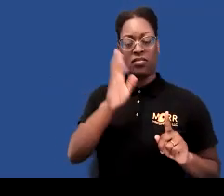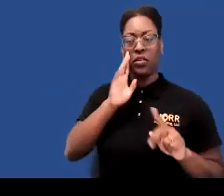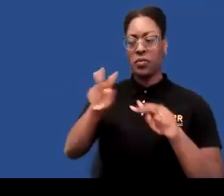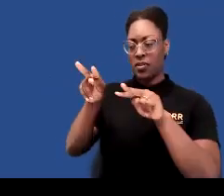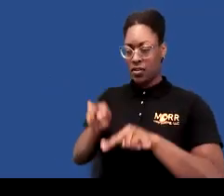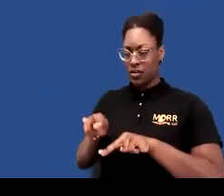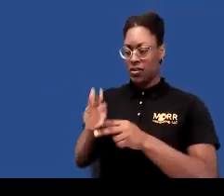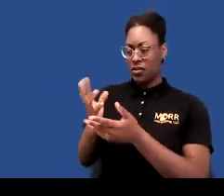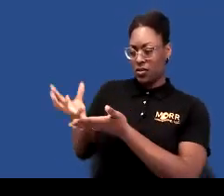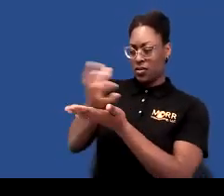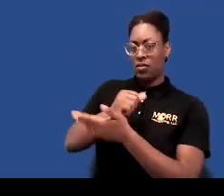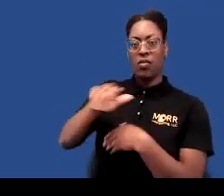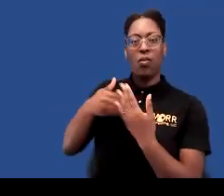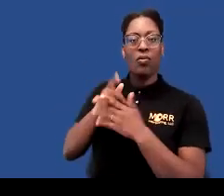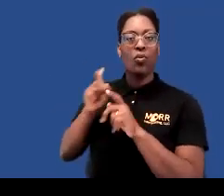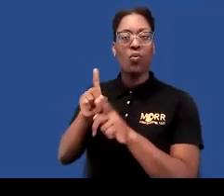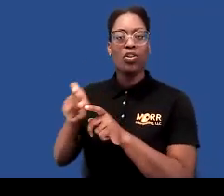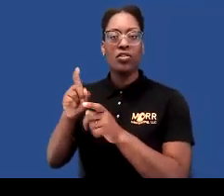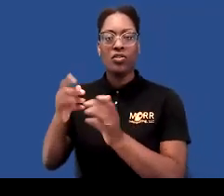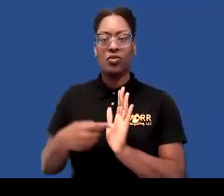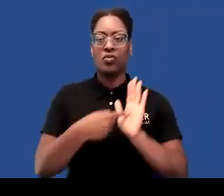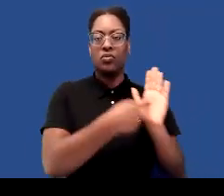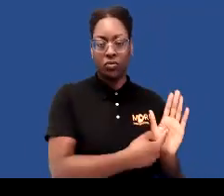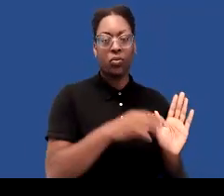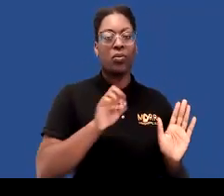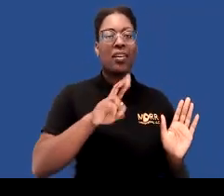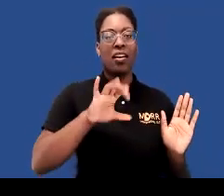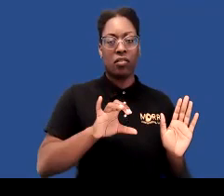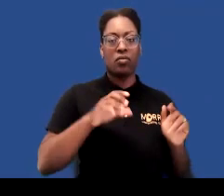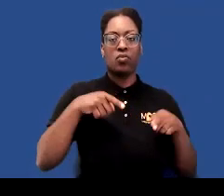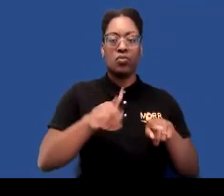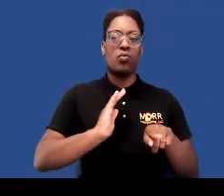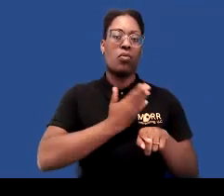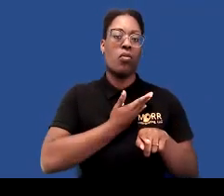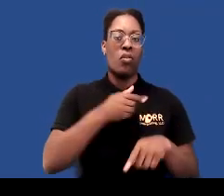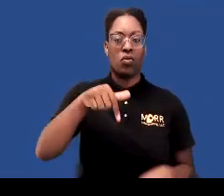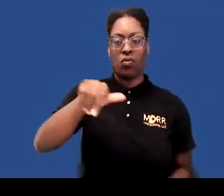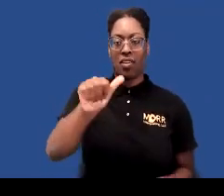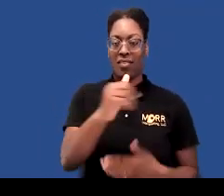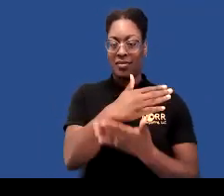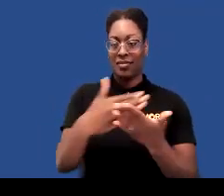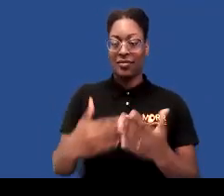of today's presentation. So, we really encourage those questions. Again, because we have so many participants today